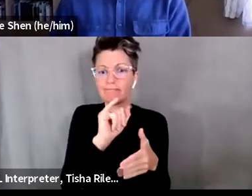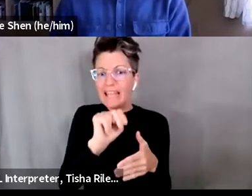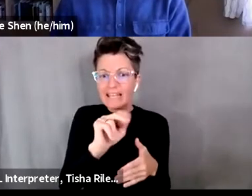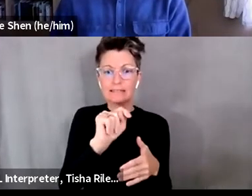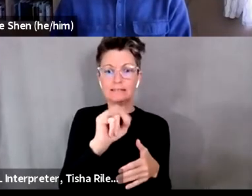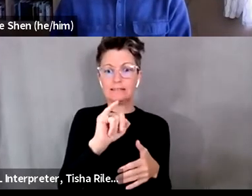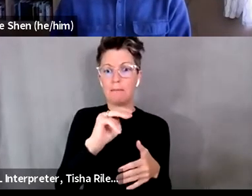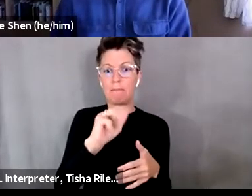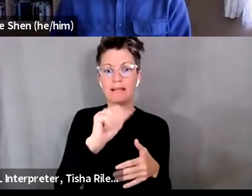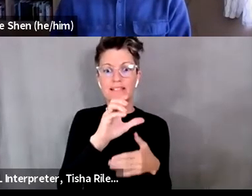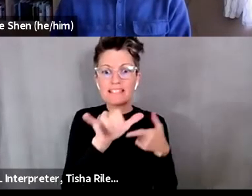a hug after a,